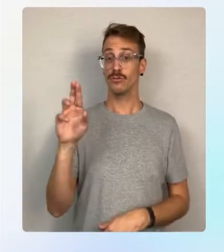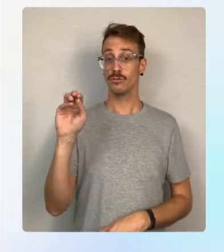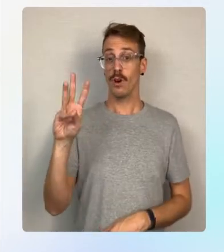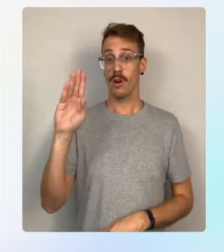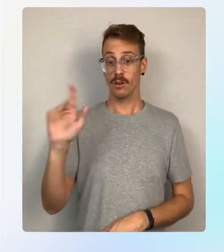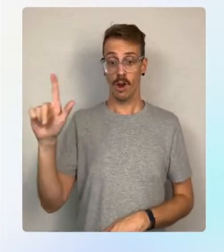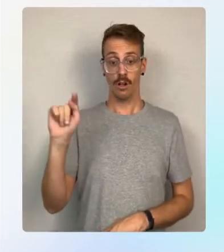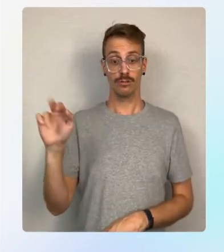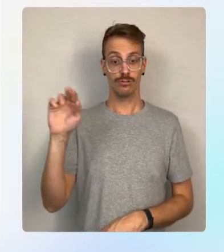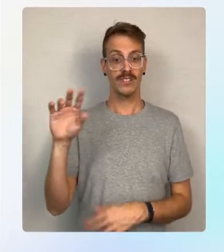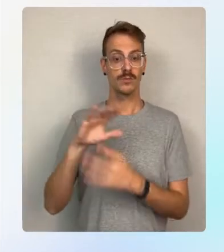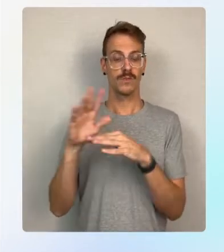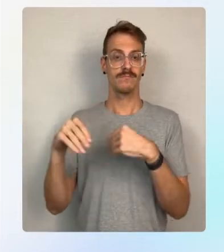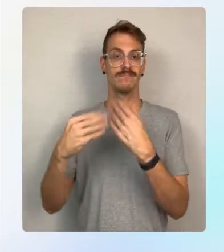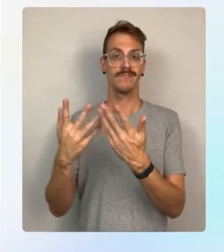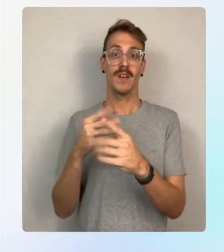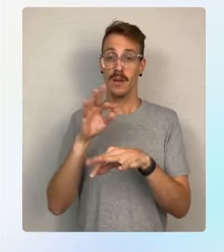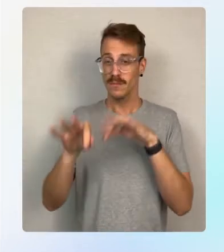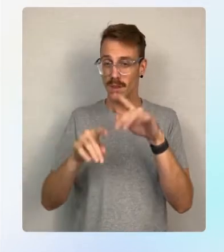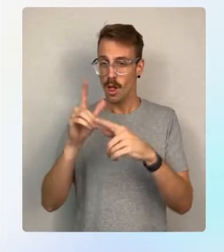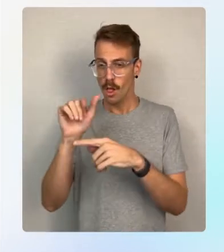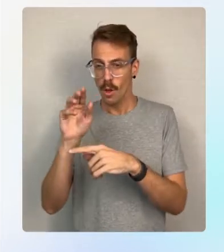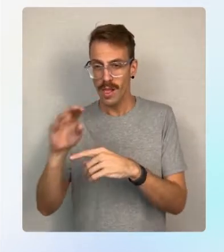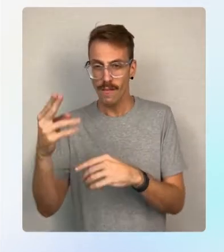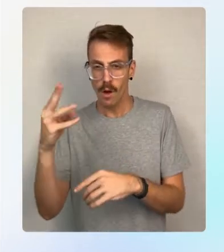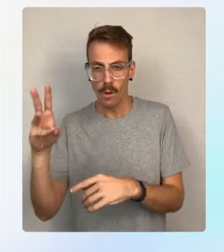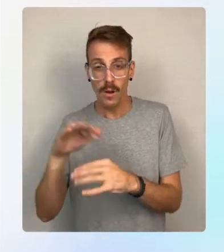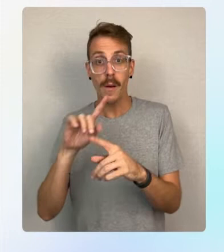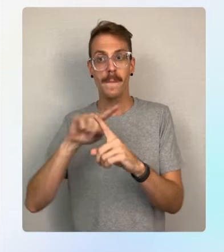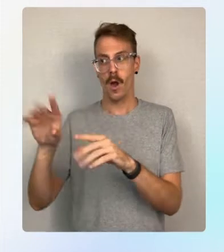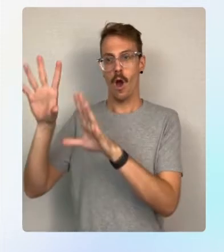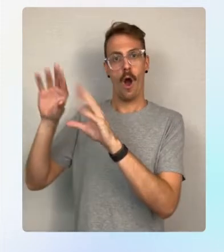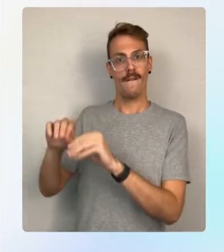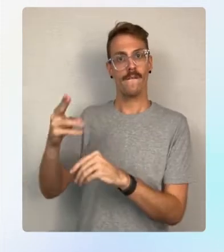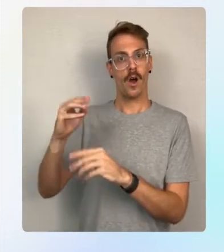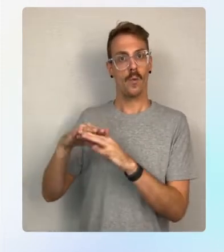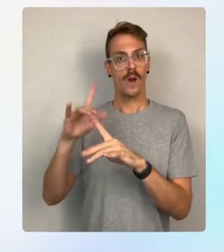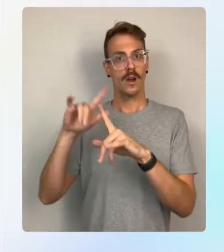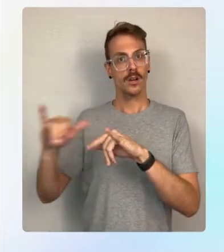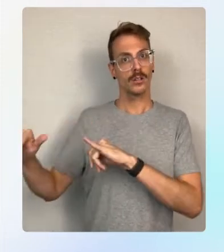that polls low level hardware counters while disabling hardware concurrency